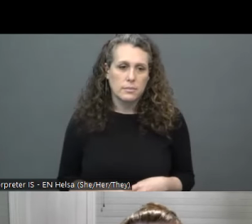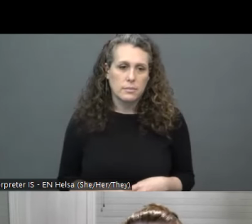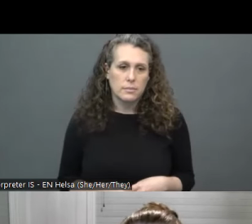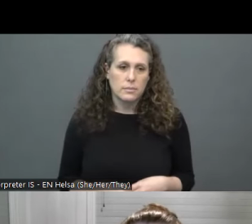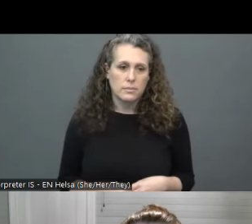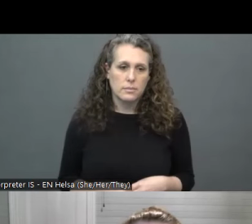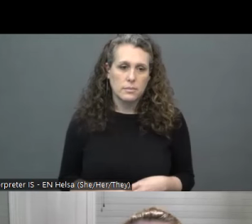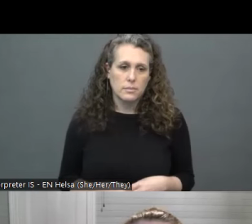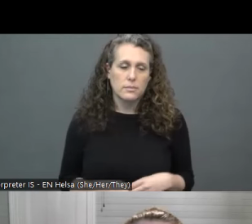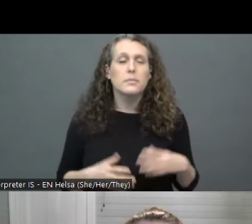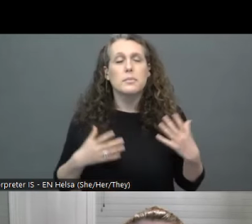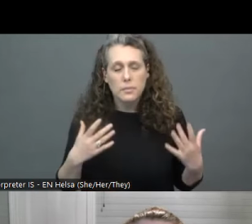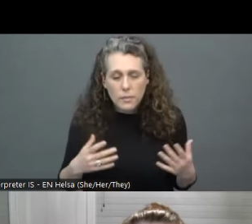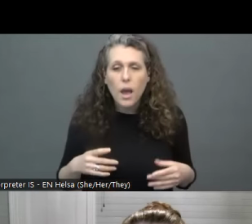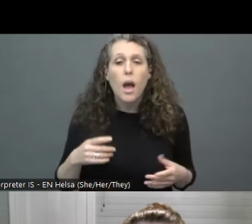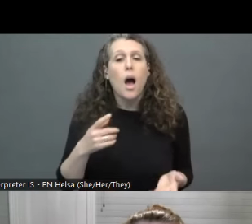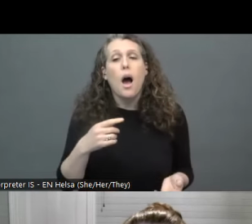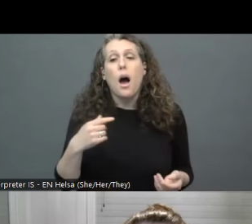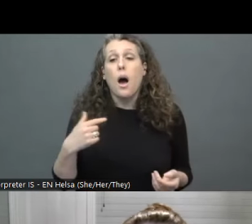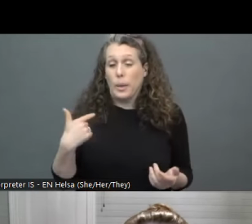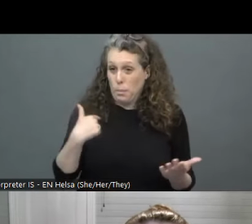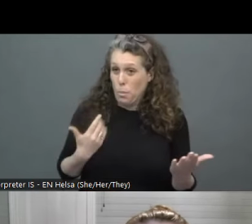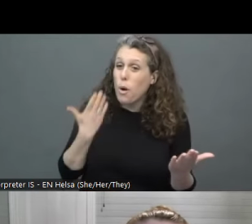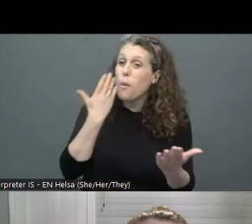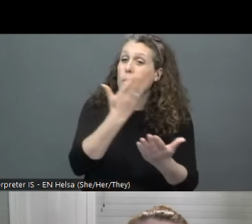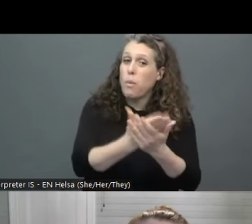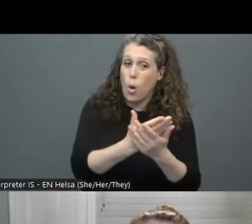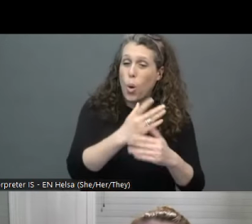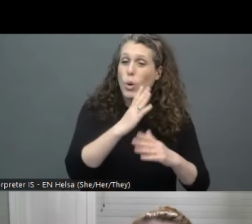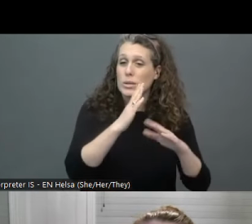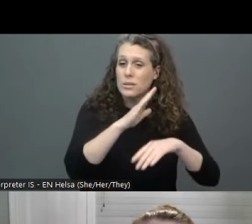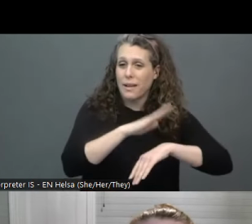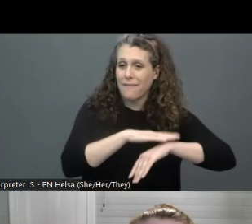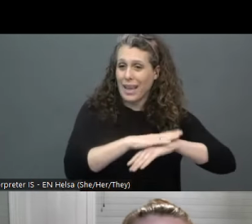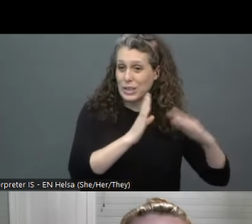piece of research looking at what's working in terms of the disability inclusive country